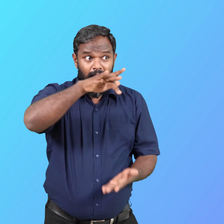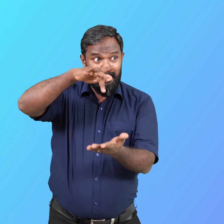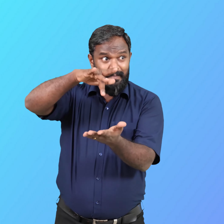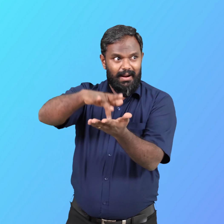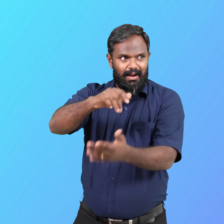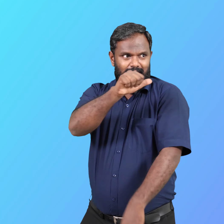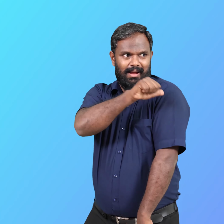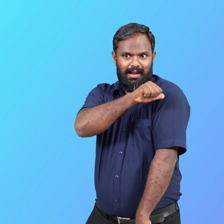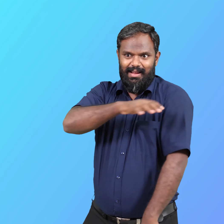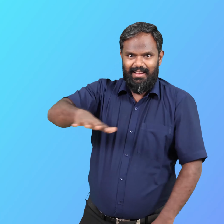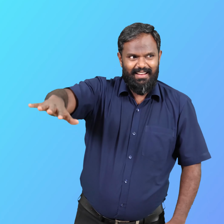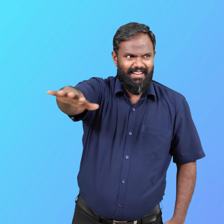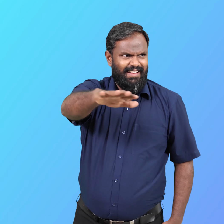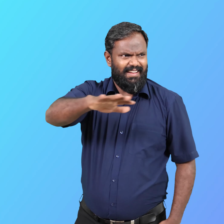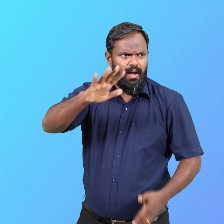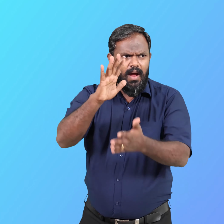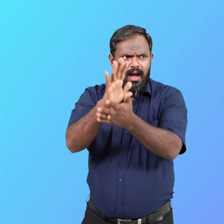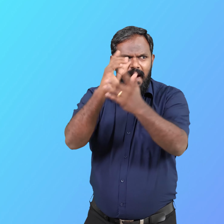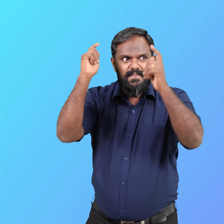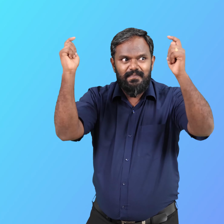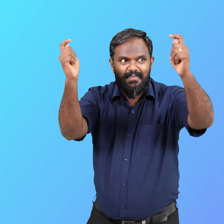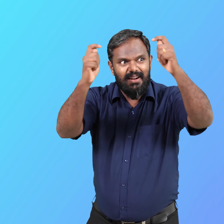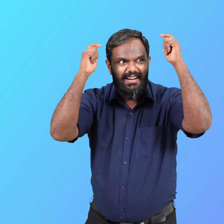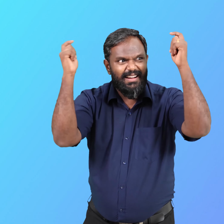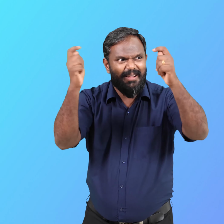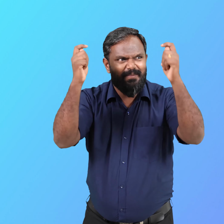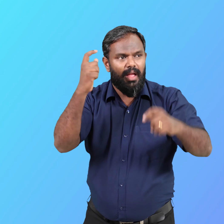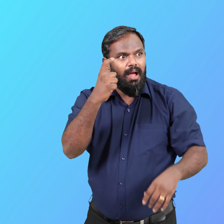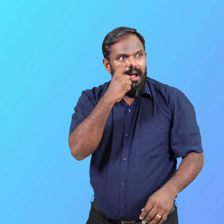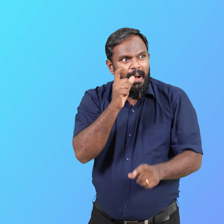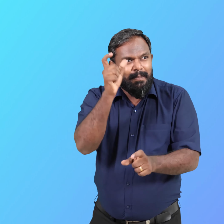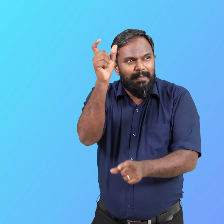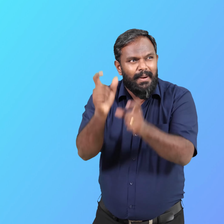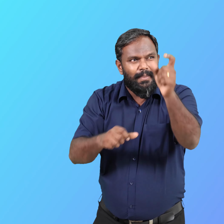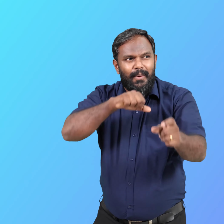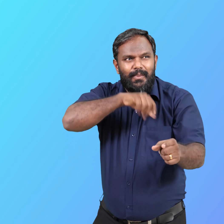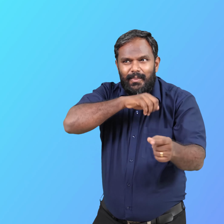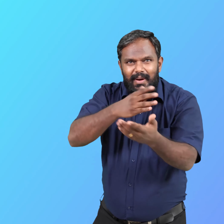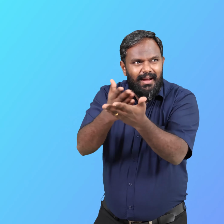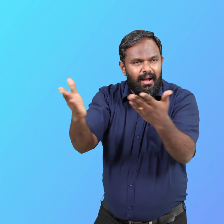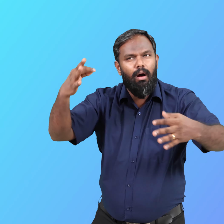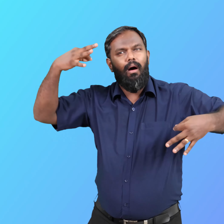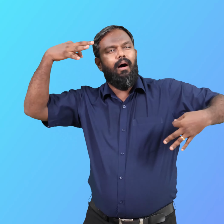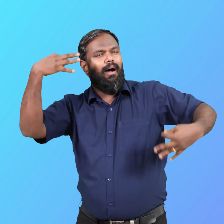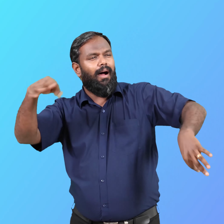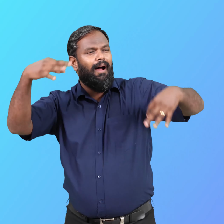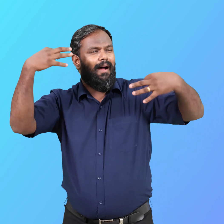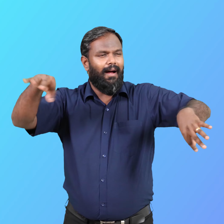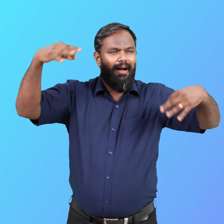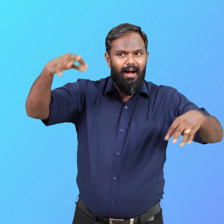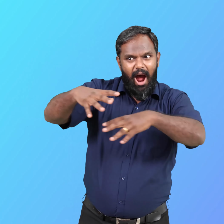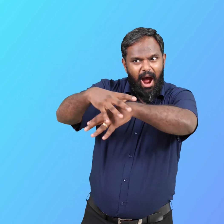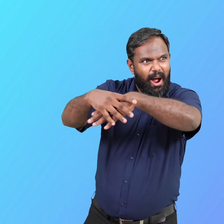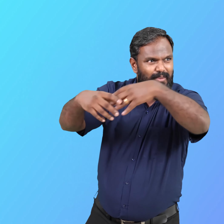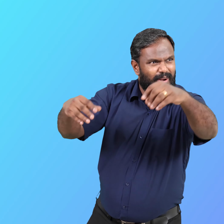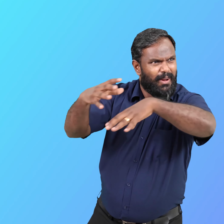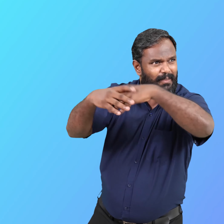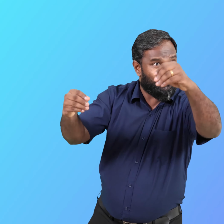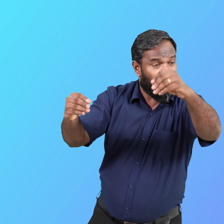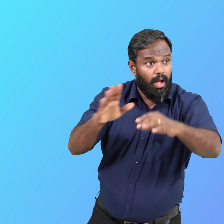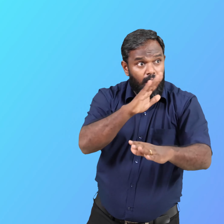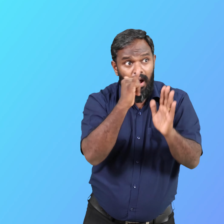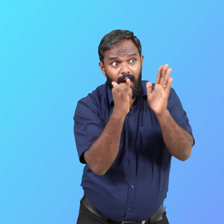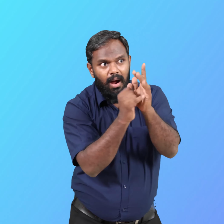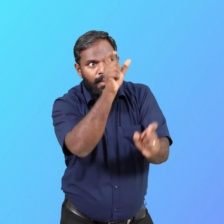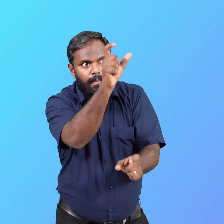Watch for the time during the festival when the young women from Shiloh come out to join the dancing. Then run out from where you are hiding in the vineyards.